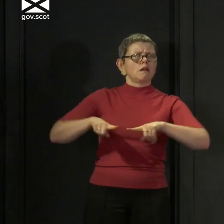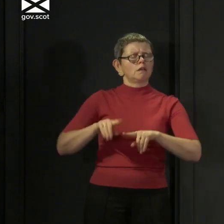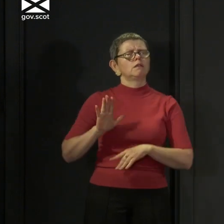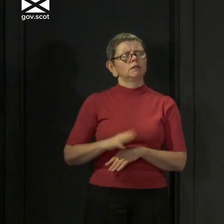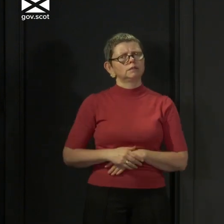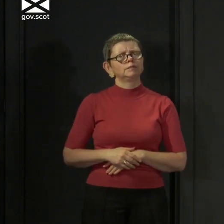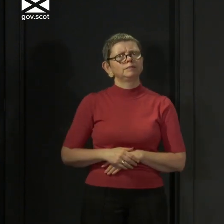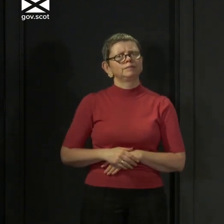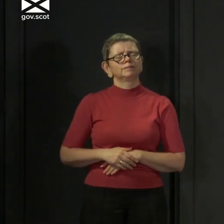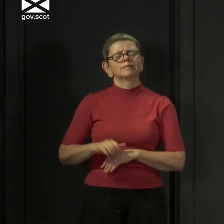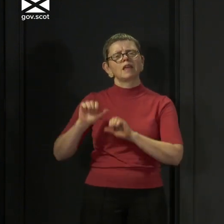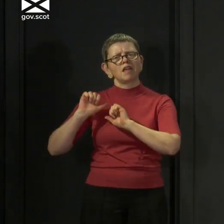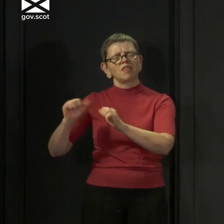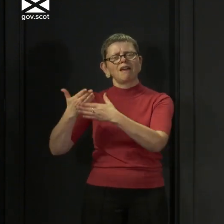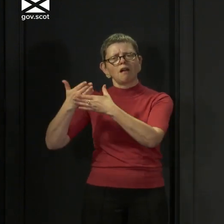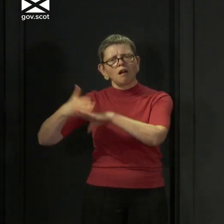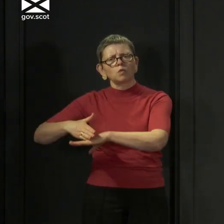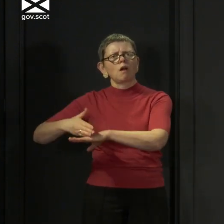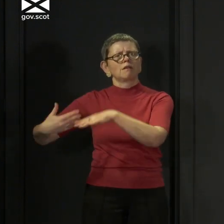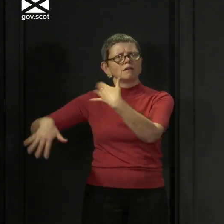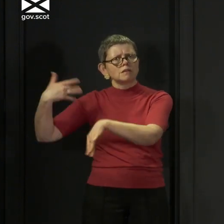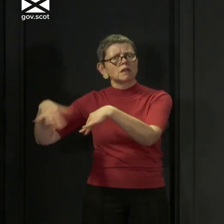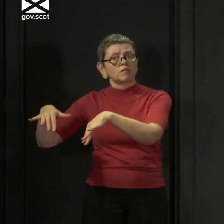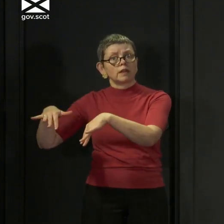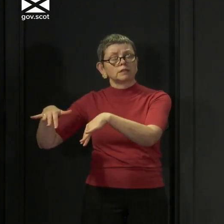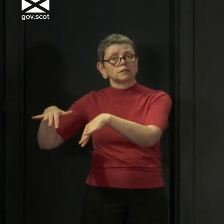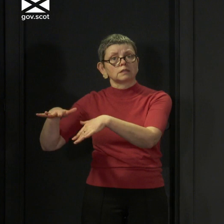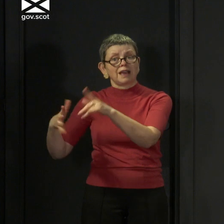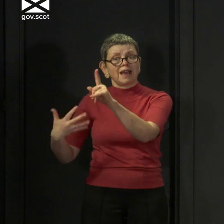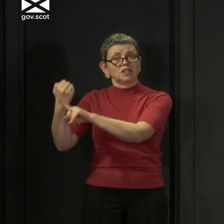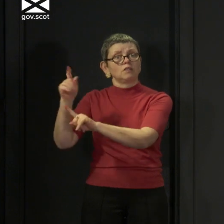Their sacrifices ensured the freedoms that we enjoy today.